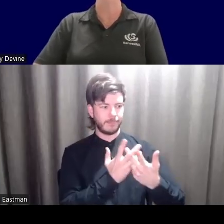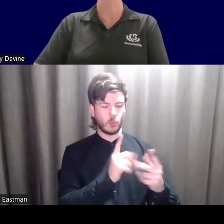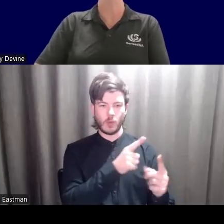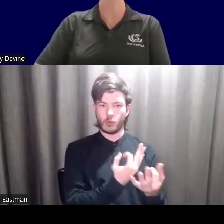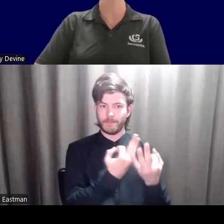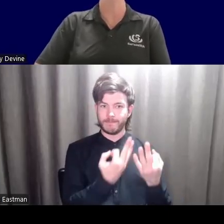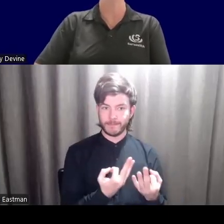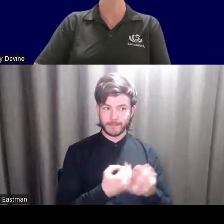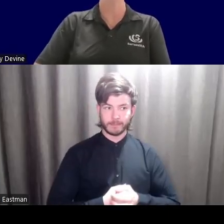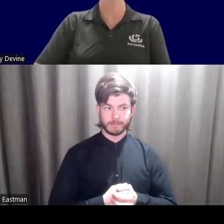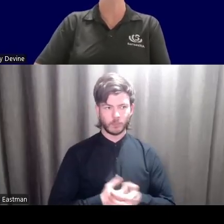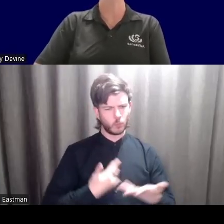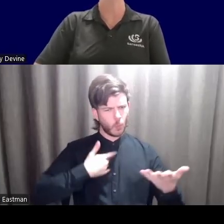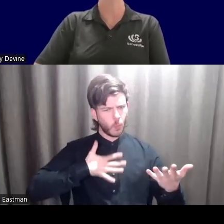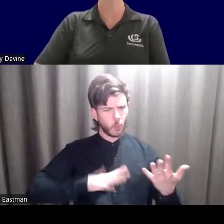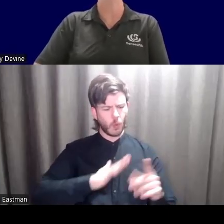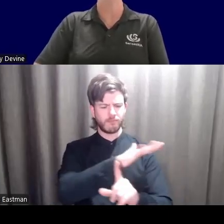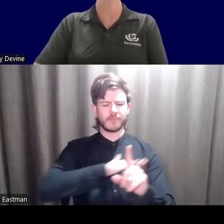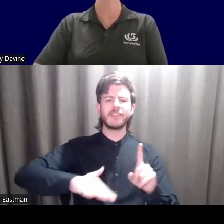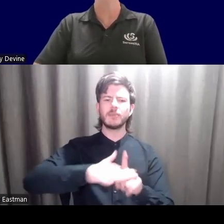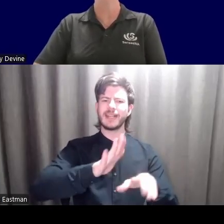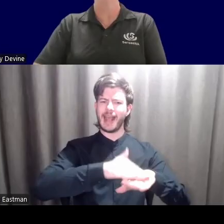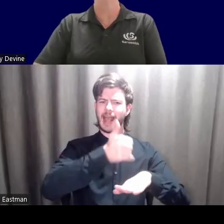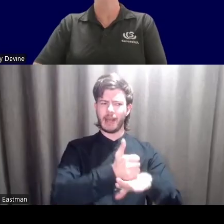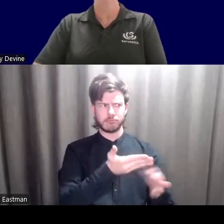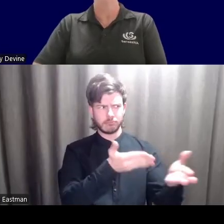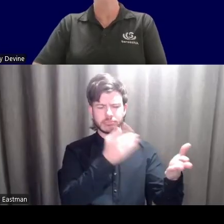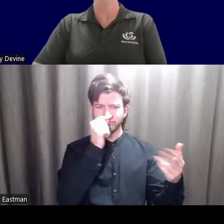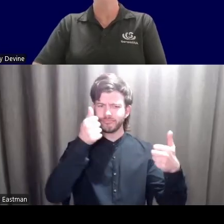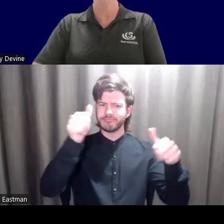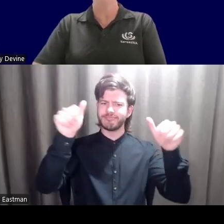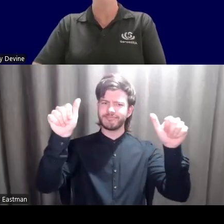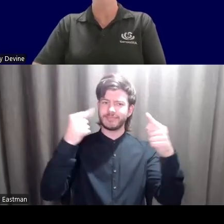the person up for success. We think about clear spatial layouts and sensory friendly